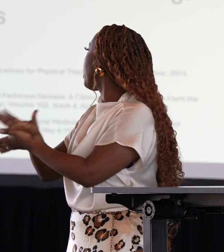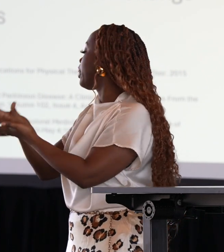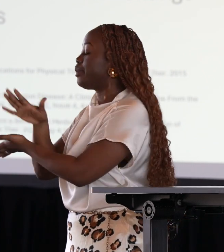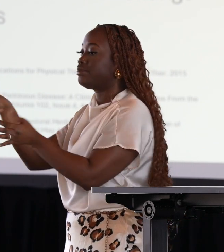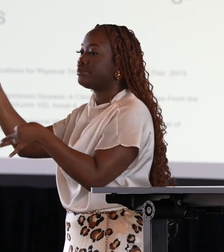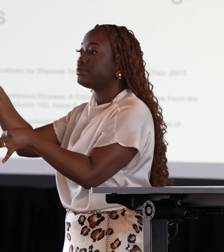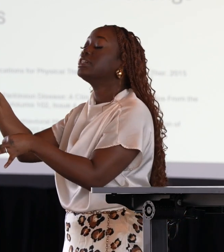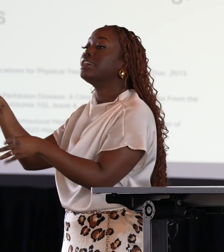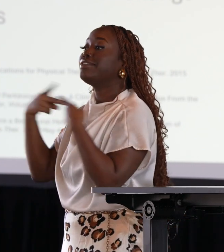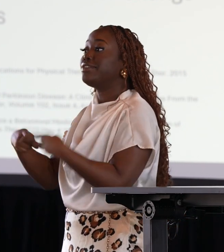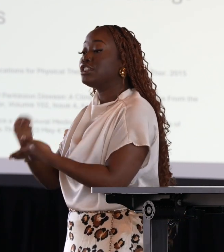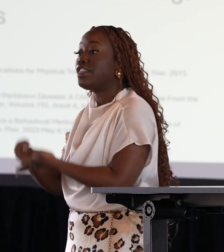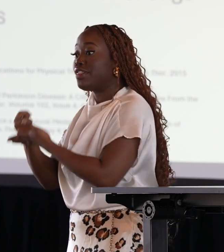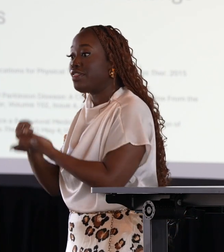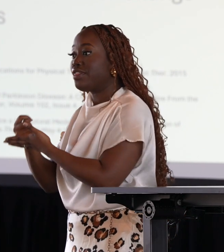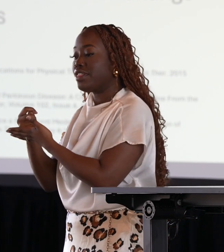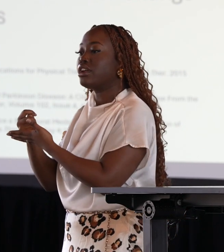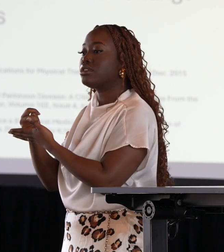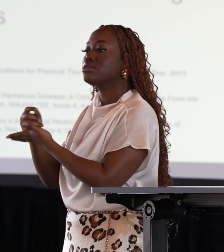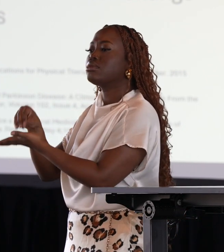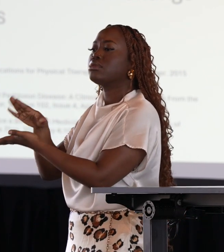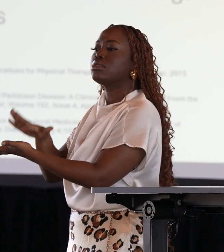therapists think we're doing behavior change, but we're not